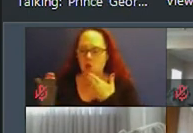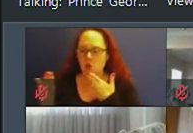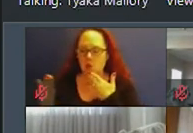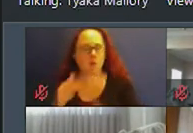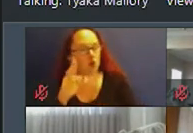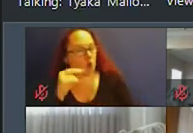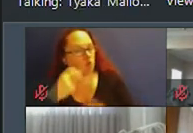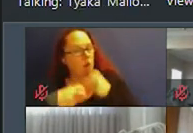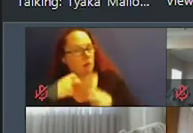Donna Turner.